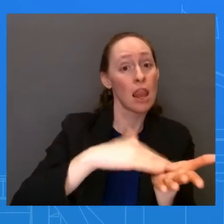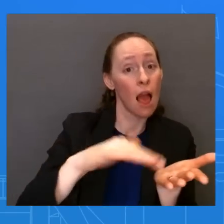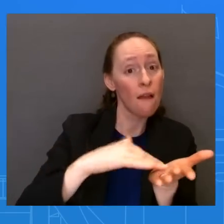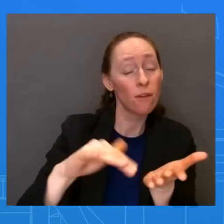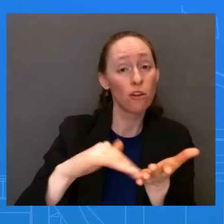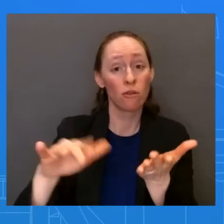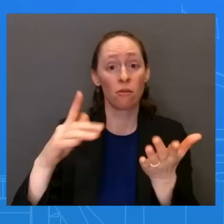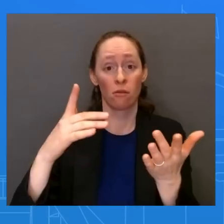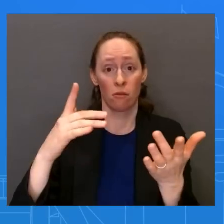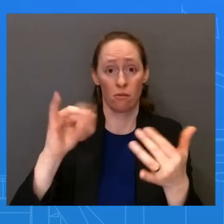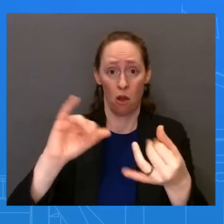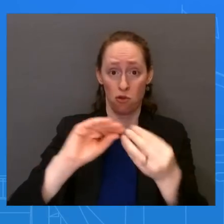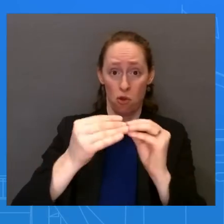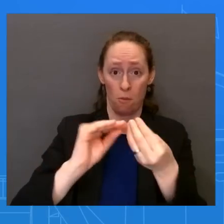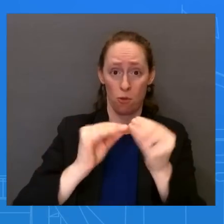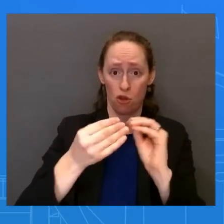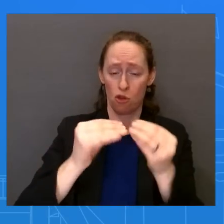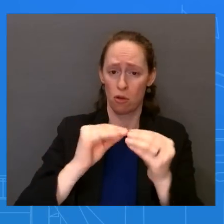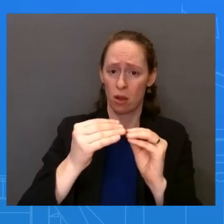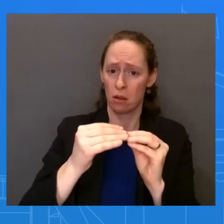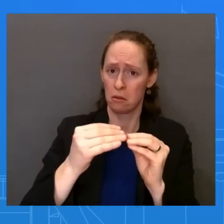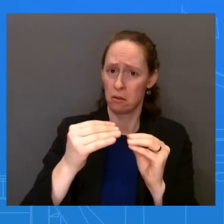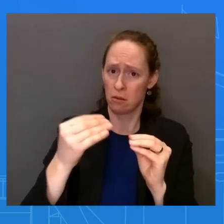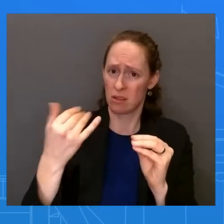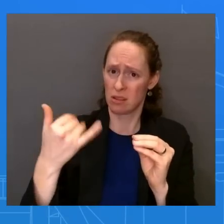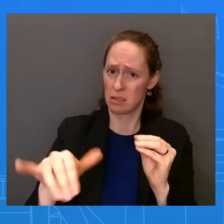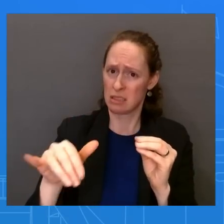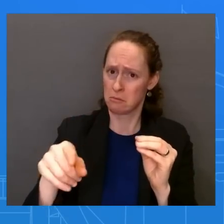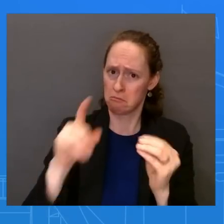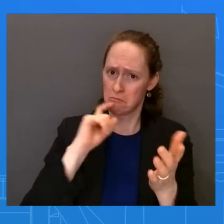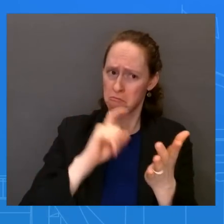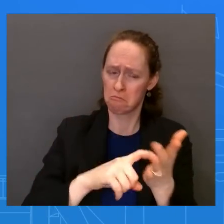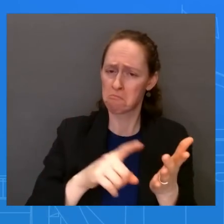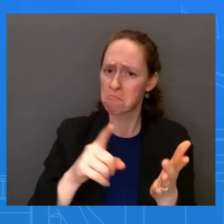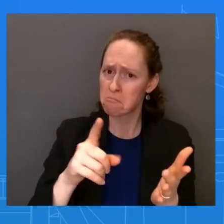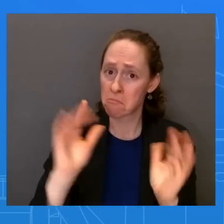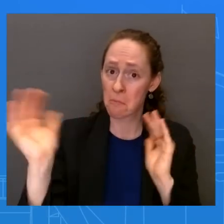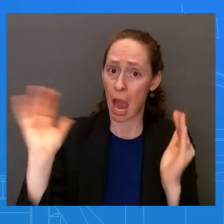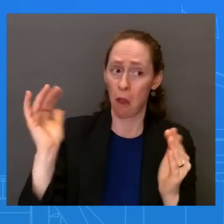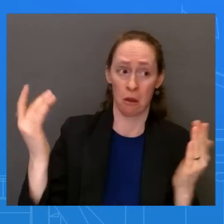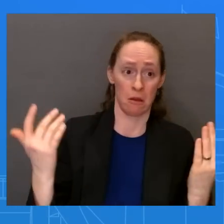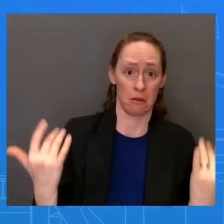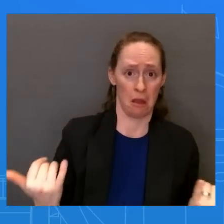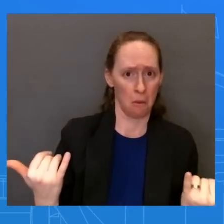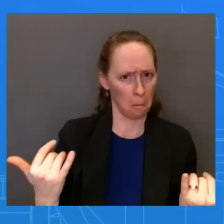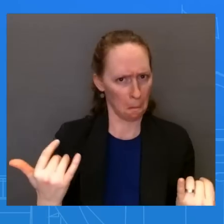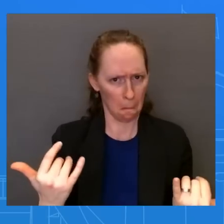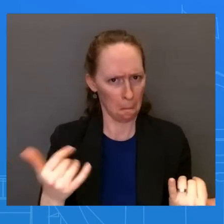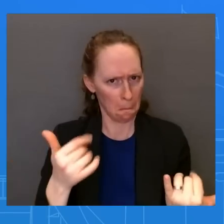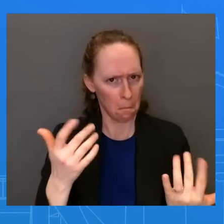that 10 million new small businesses have been created since President Biden took office. I talked about this from this podium just yesterday.